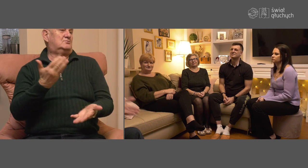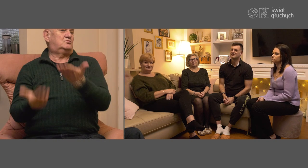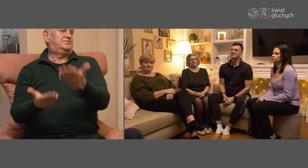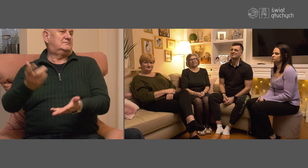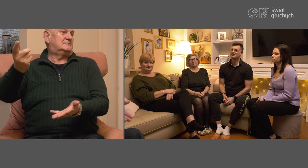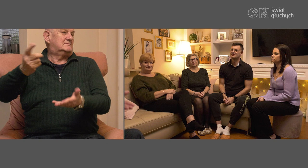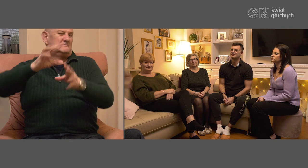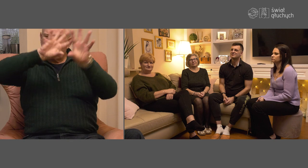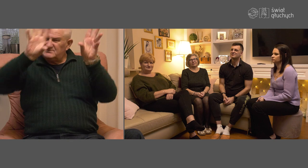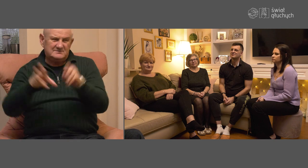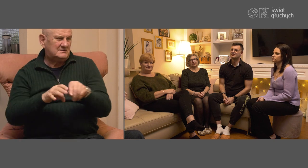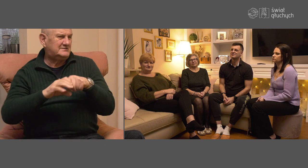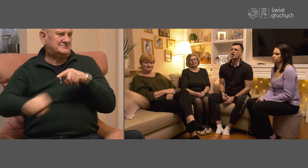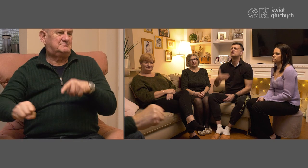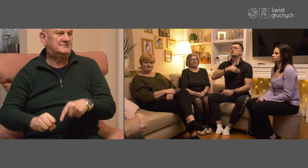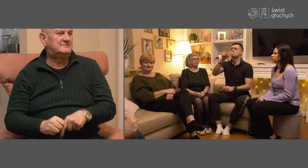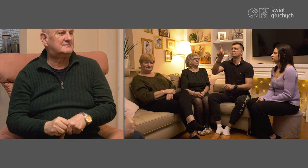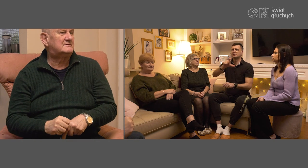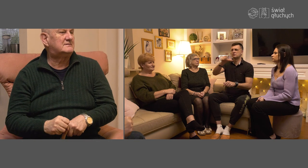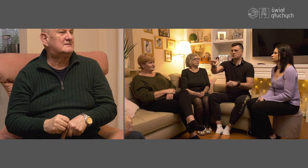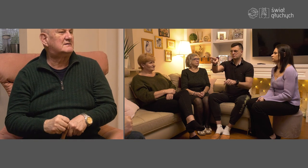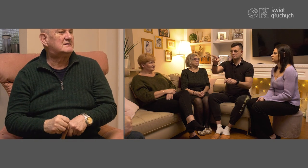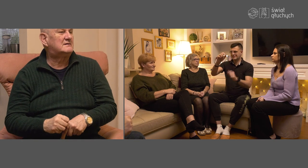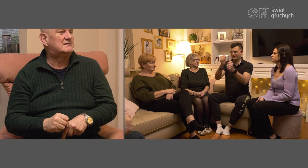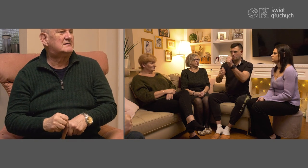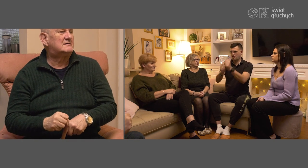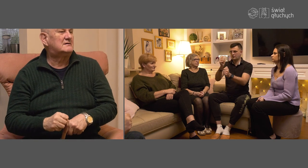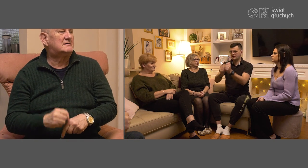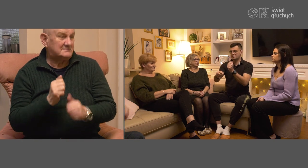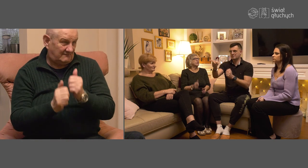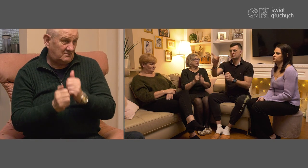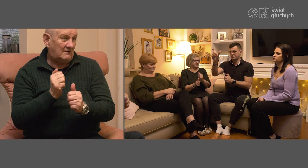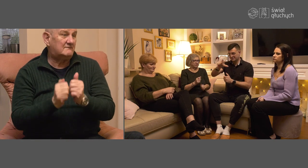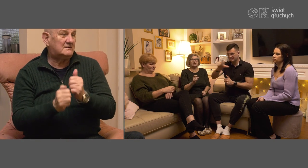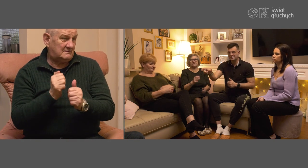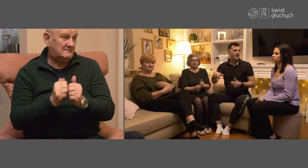thanks to the school in Lublin, thanks to the discipline there. [Rafał]: And later, at the Three Crosses Square, you were in vocational school? [Tadeusz]: Yes, in a professional school.